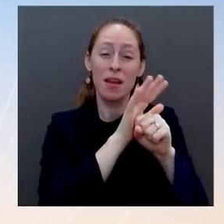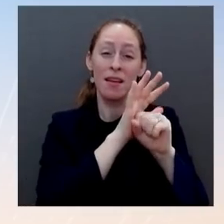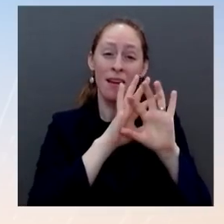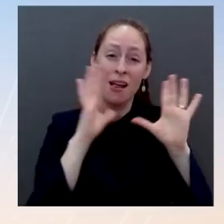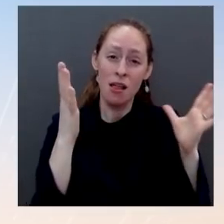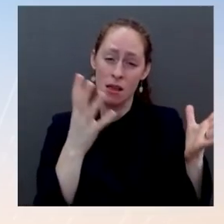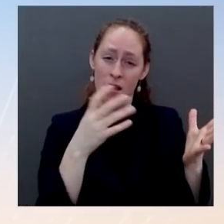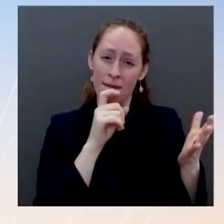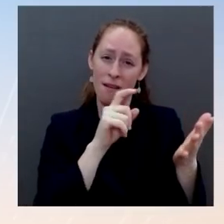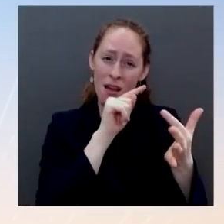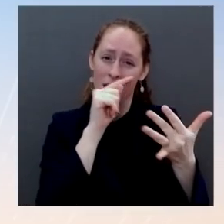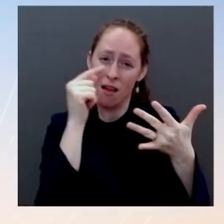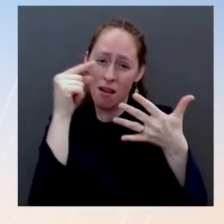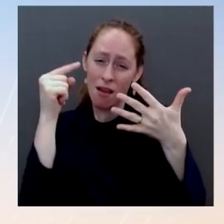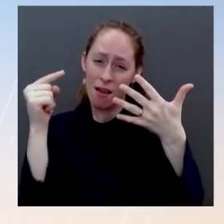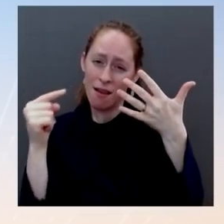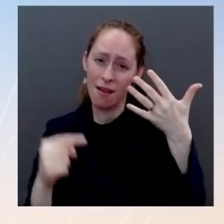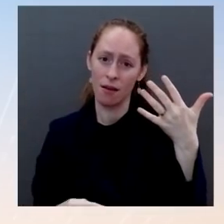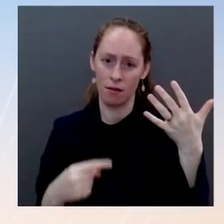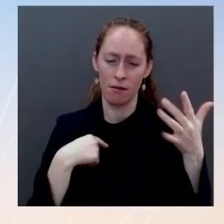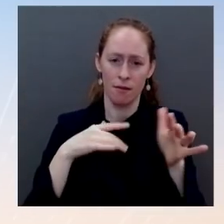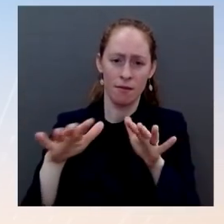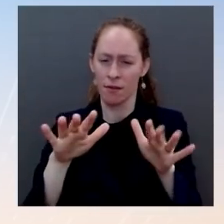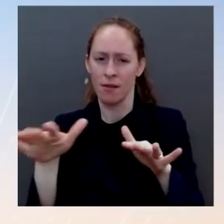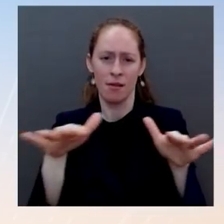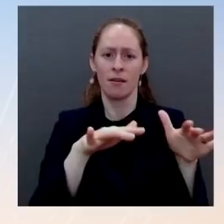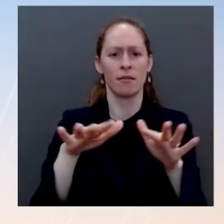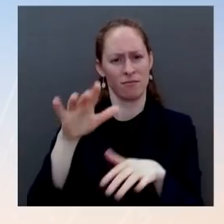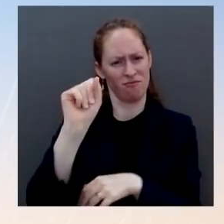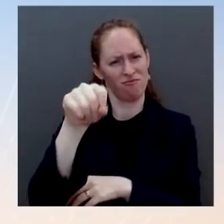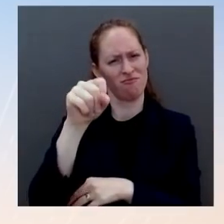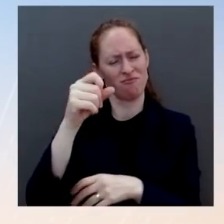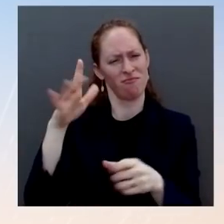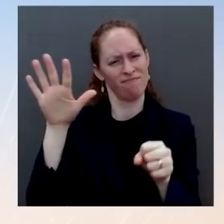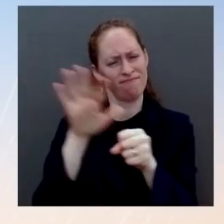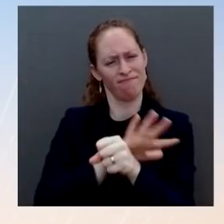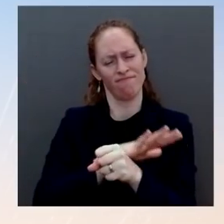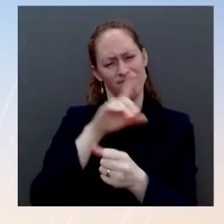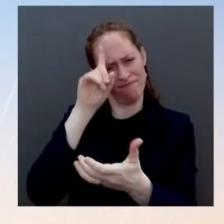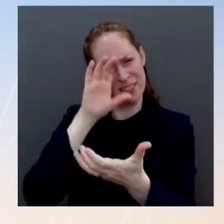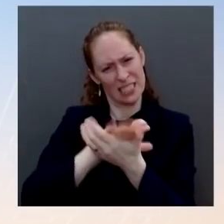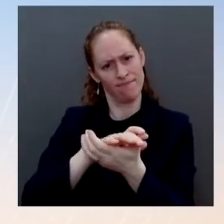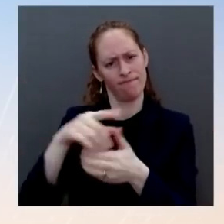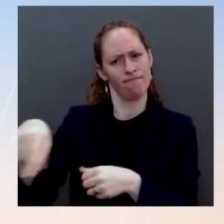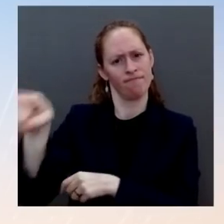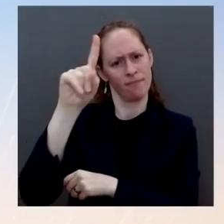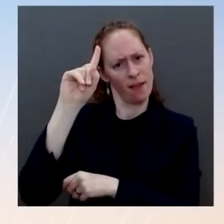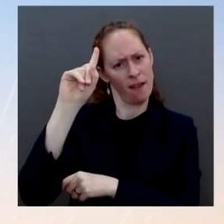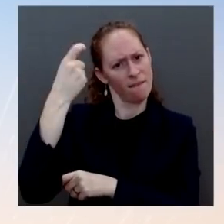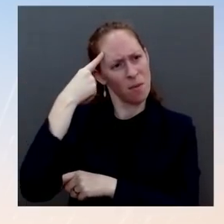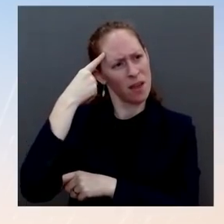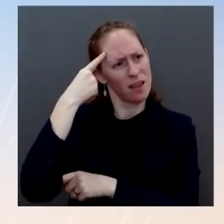that government can actually work for them, that solving those problems and working to solve those problems needed to be his first and second priorities.